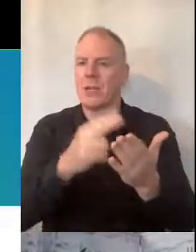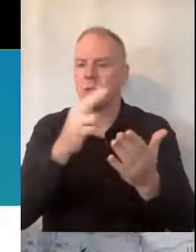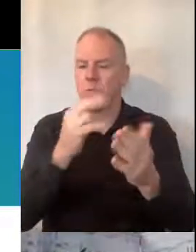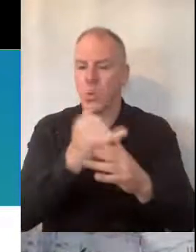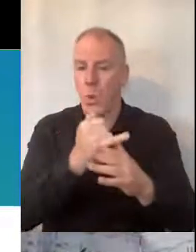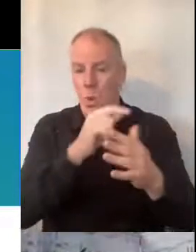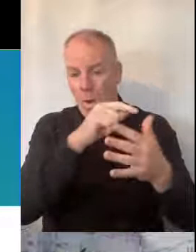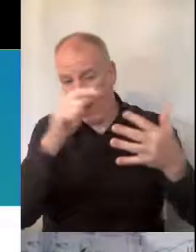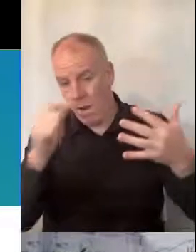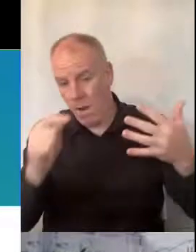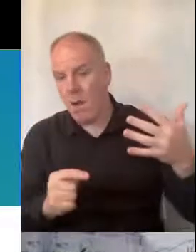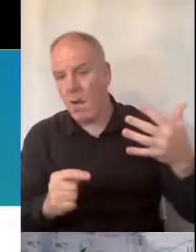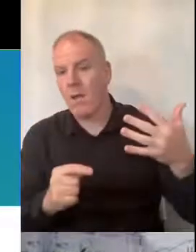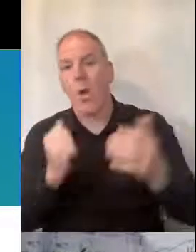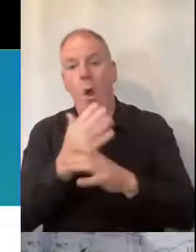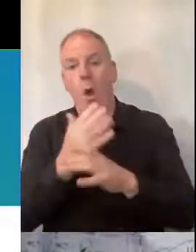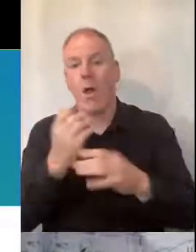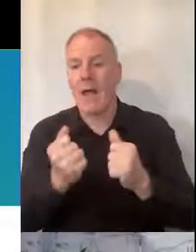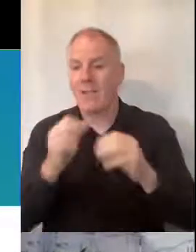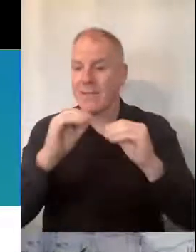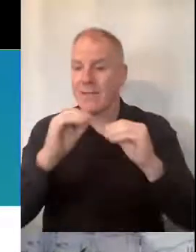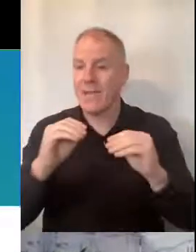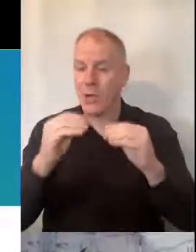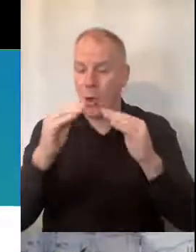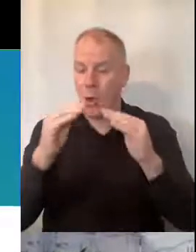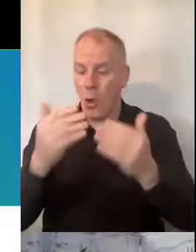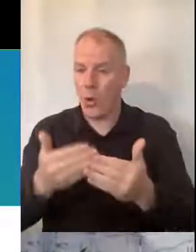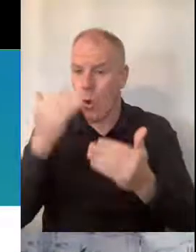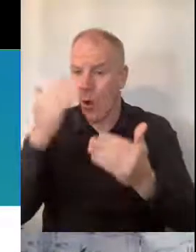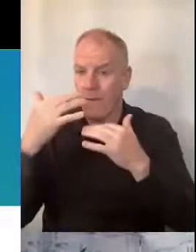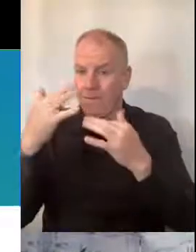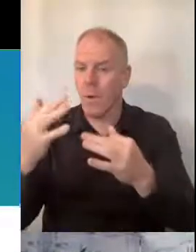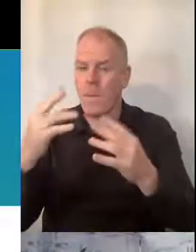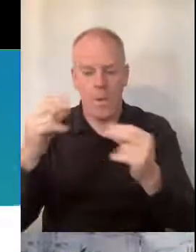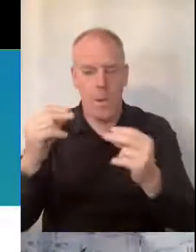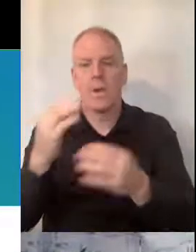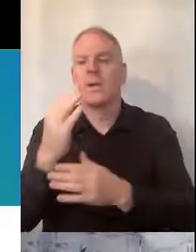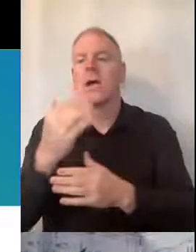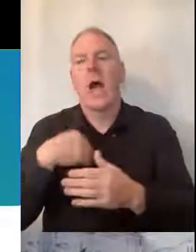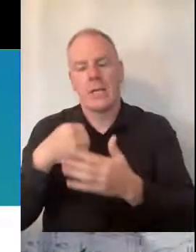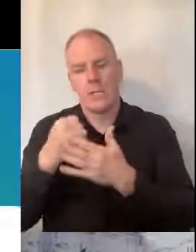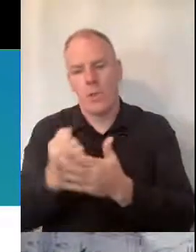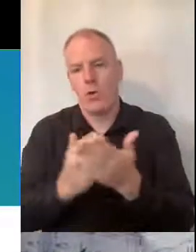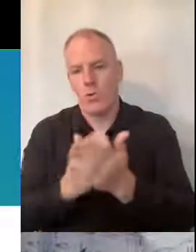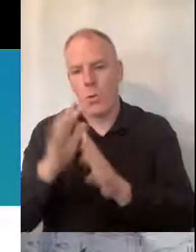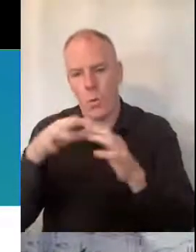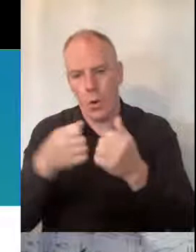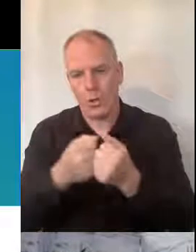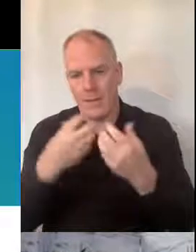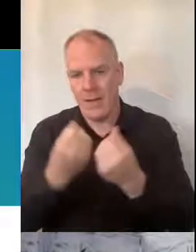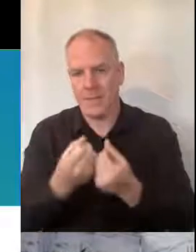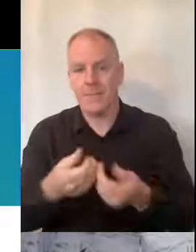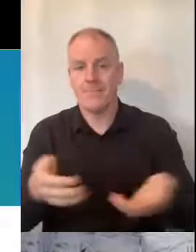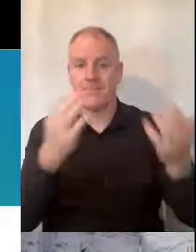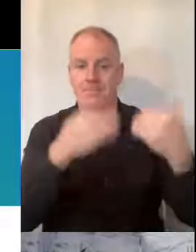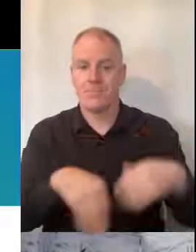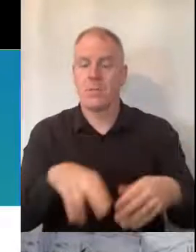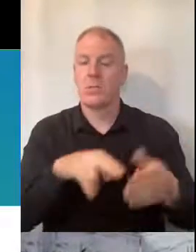Some of them are very advanced and I support them in various workshops and things like that. We recently had an assessment